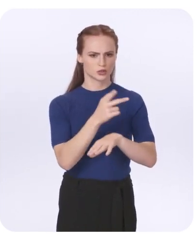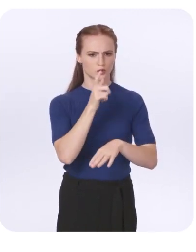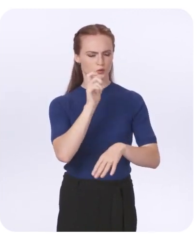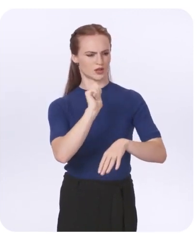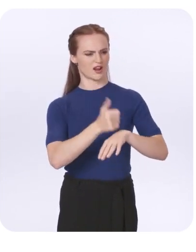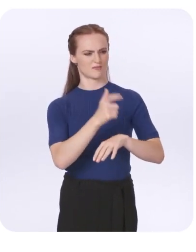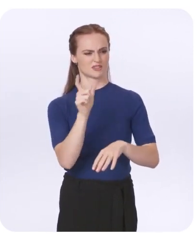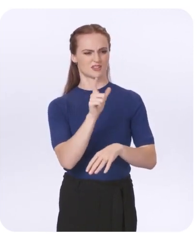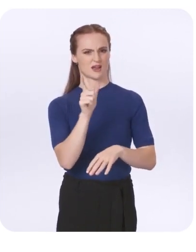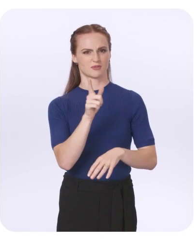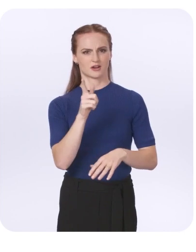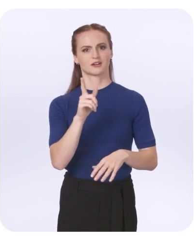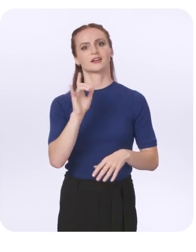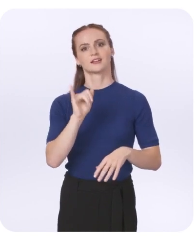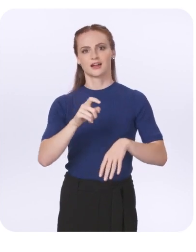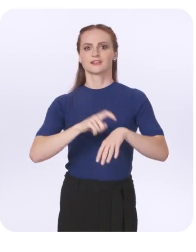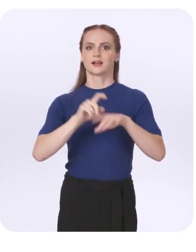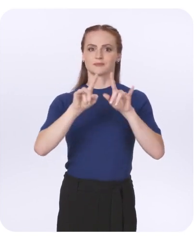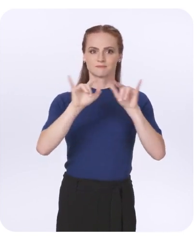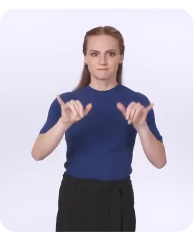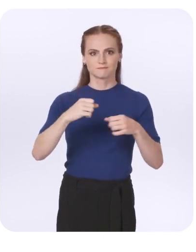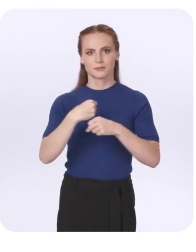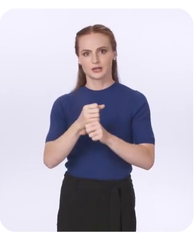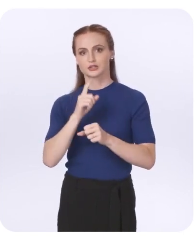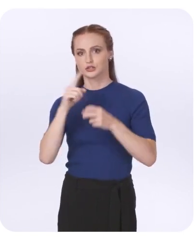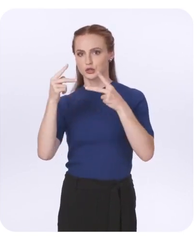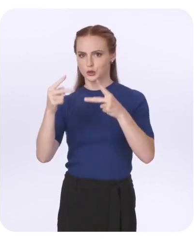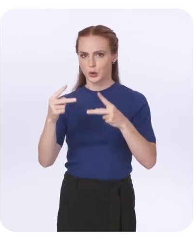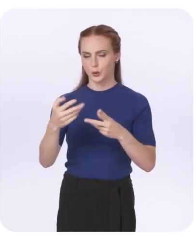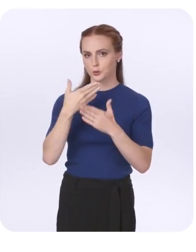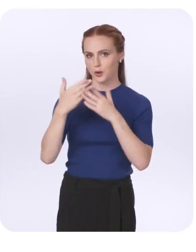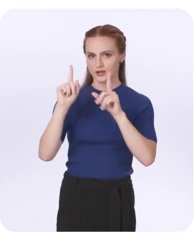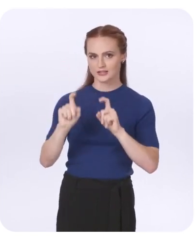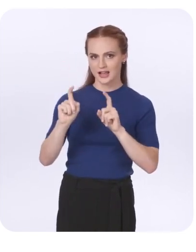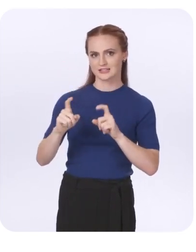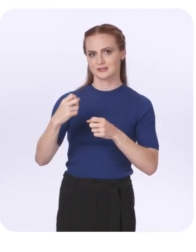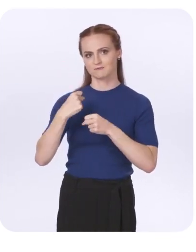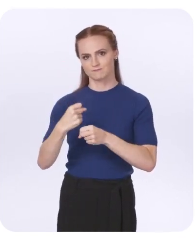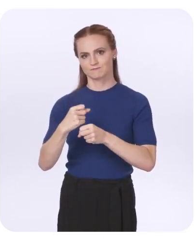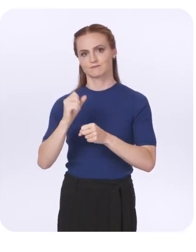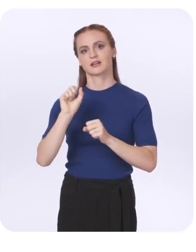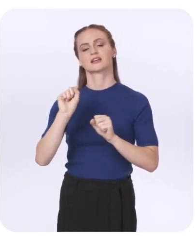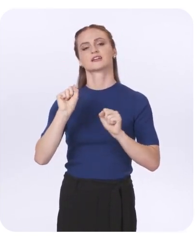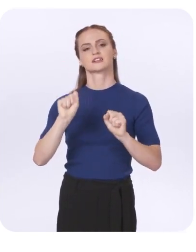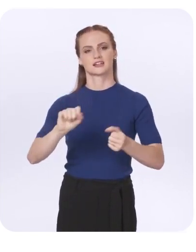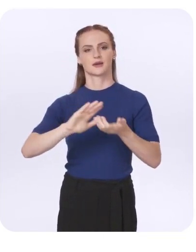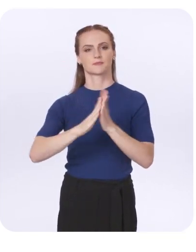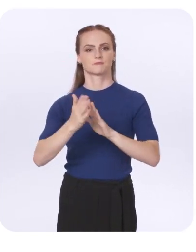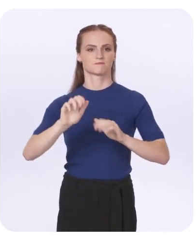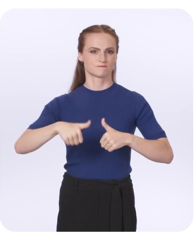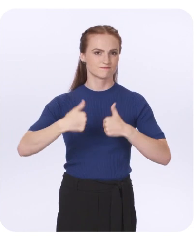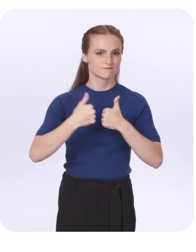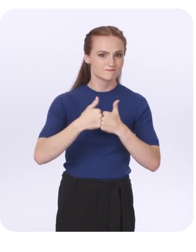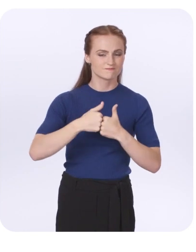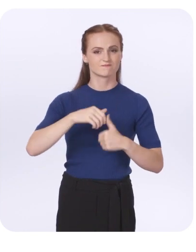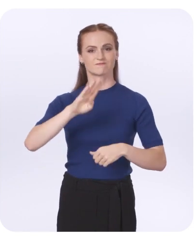just making sure the code is well-tested and robust. This can be challenging, frustrating and sometimes a time sink.